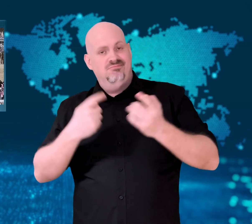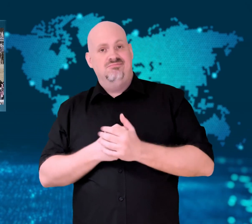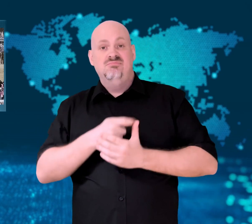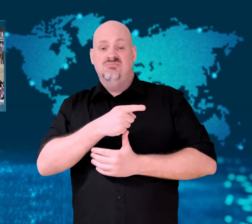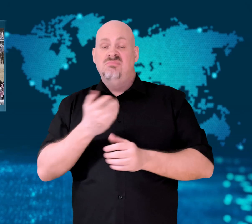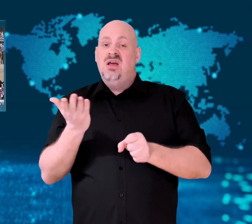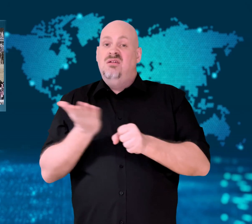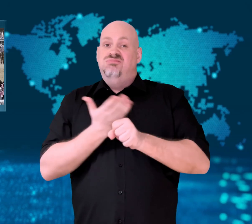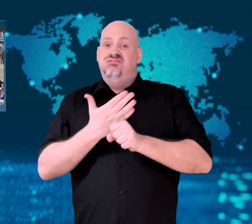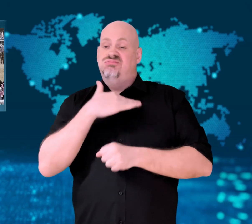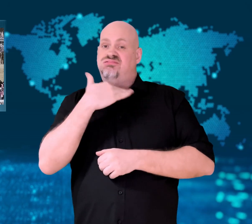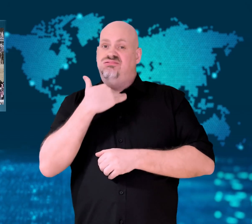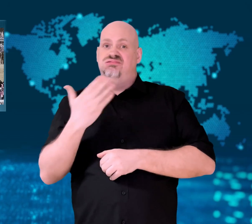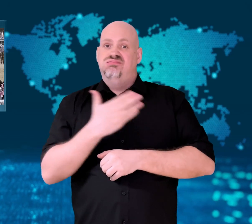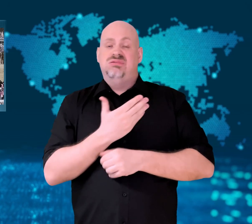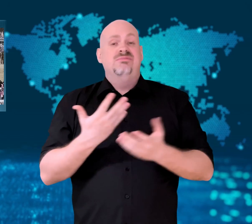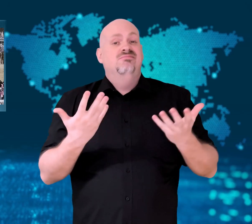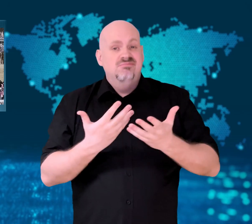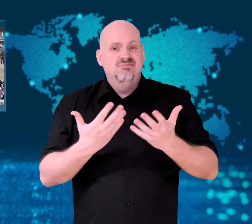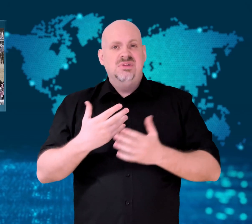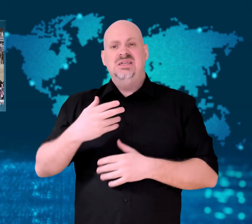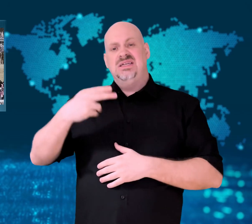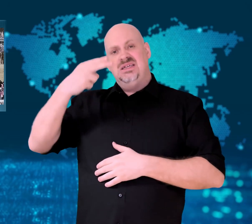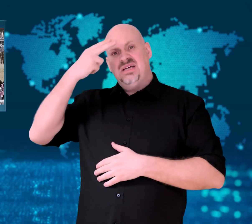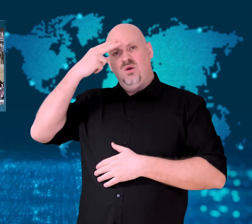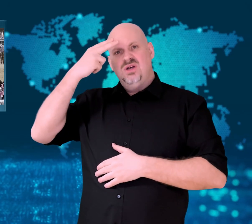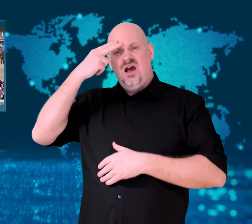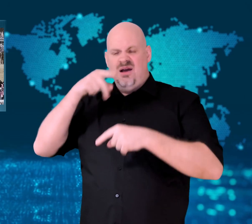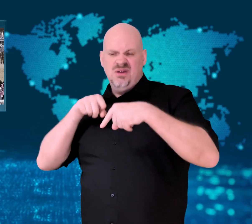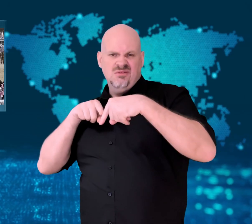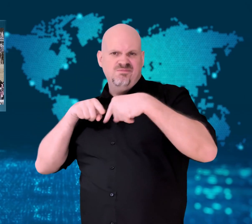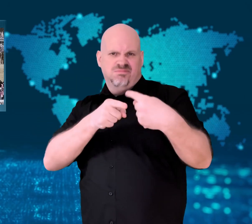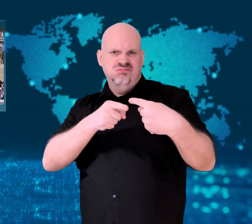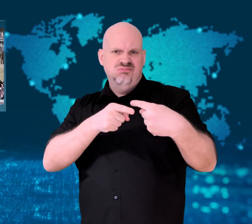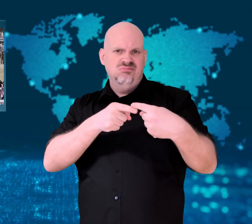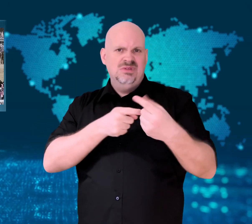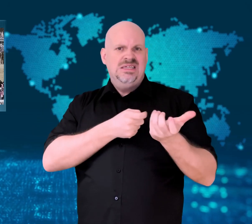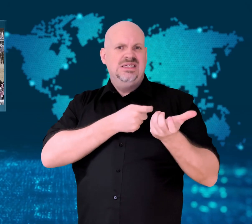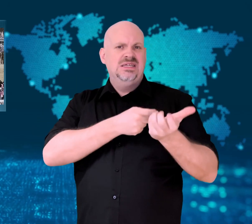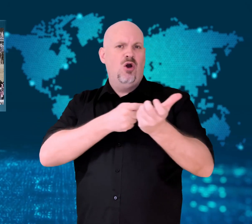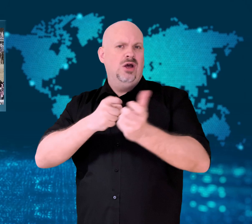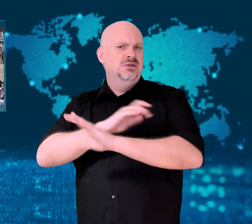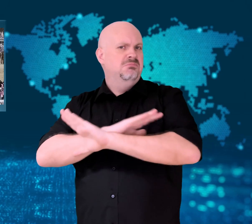continues to take a strict stand against terrorism.